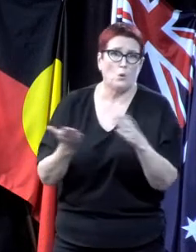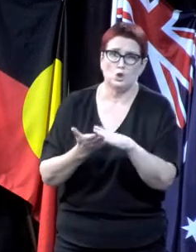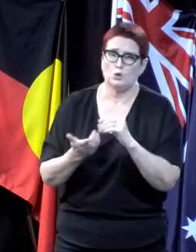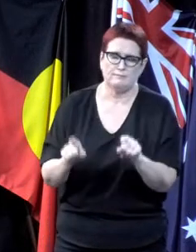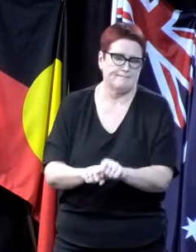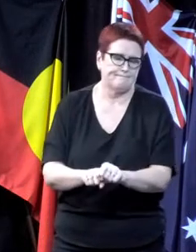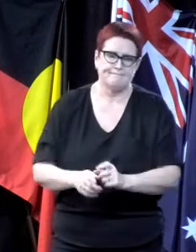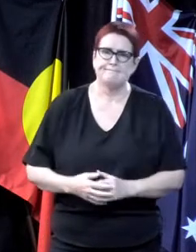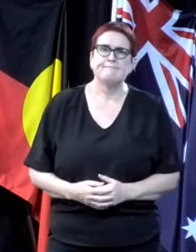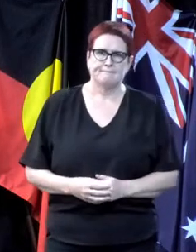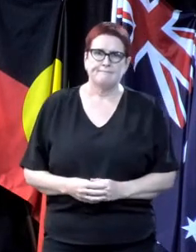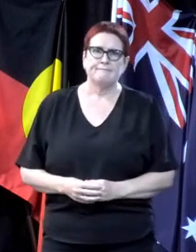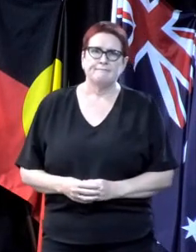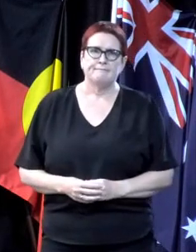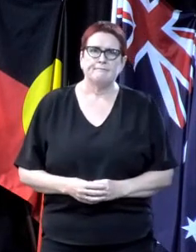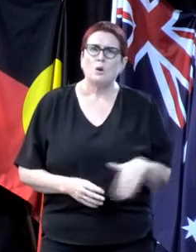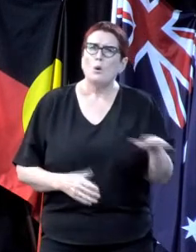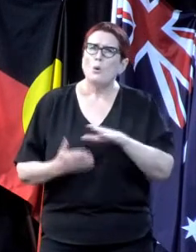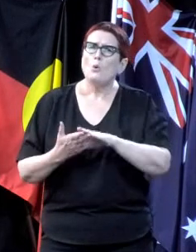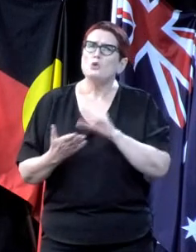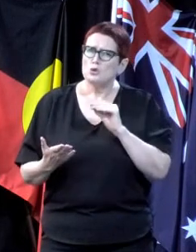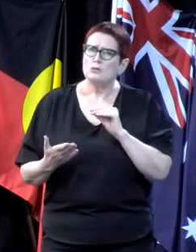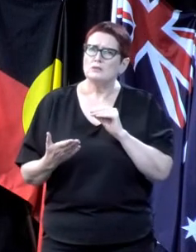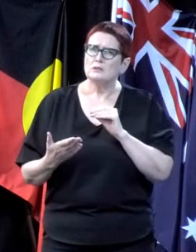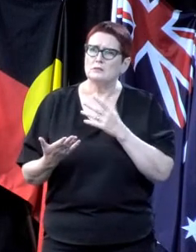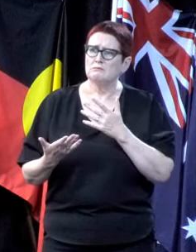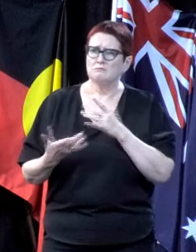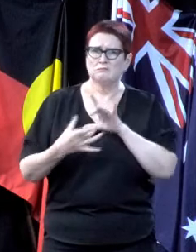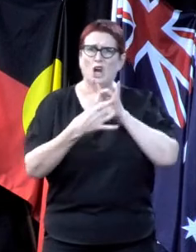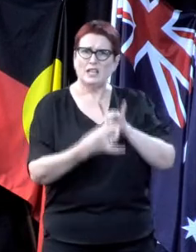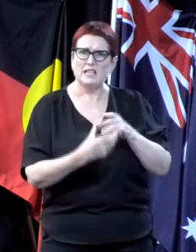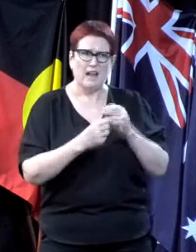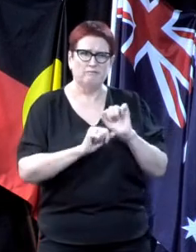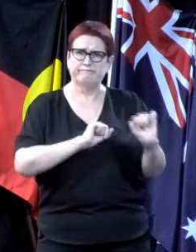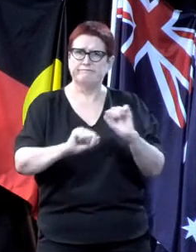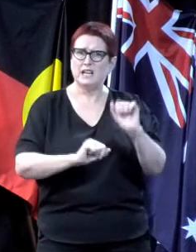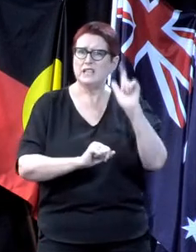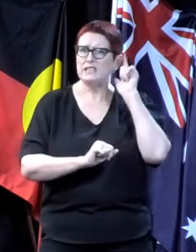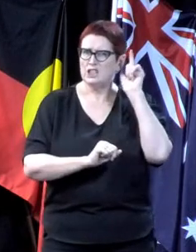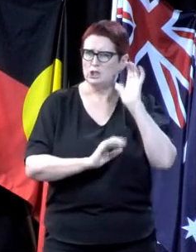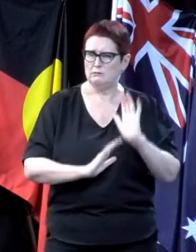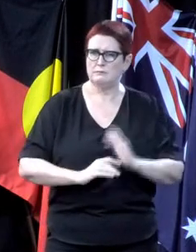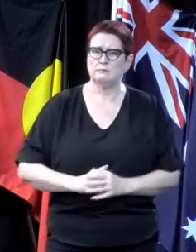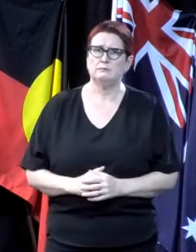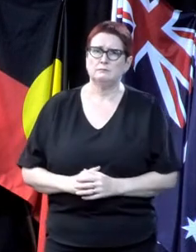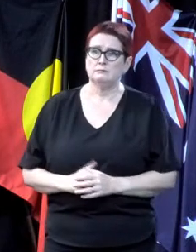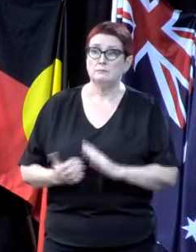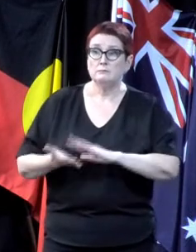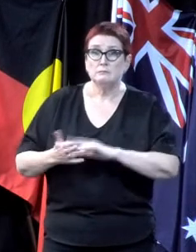because every student is connected to classroom teaching and learning. So the parent first of all, approaches the teacher,